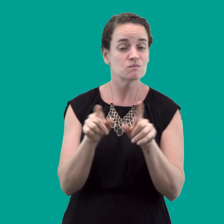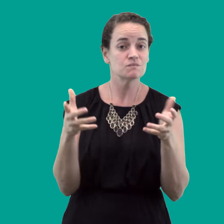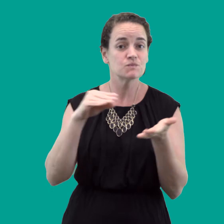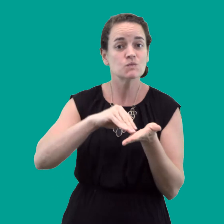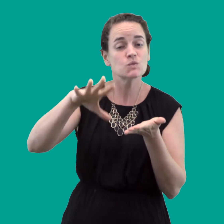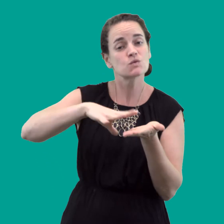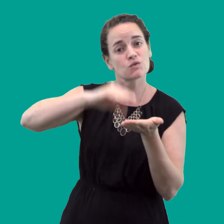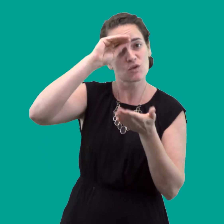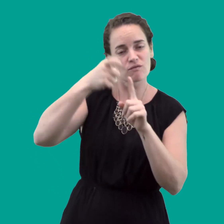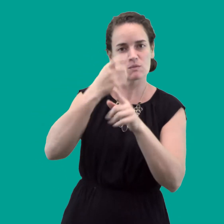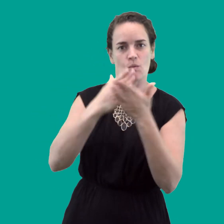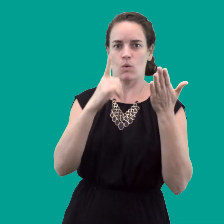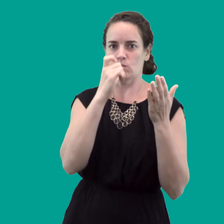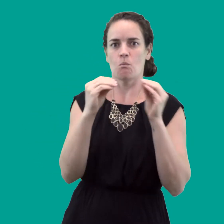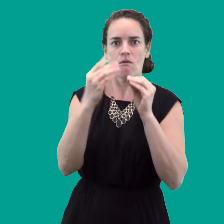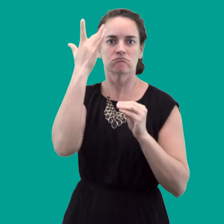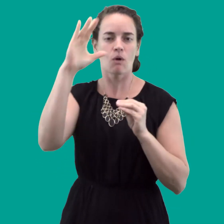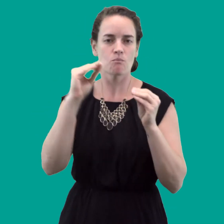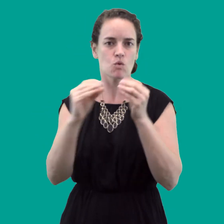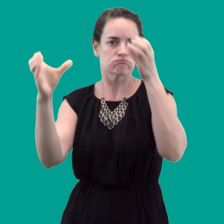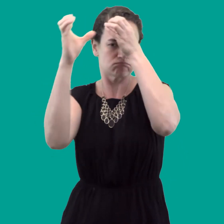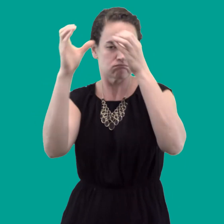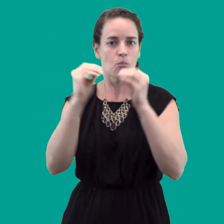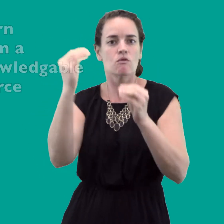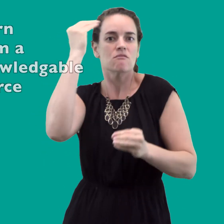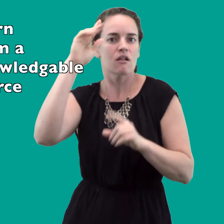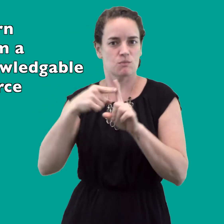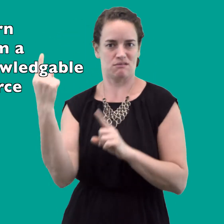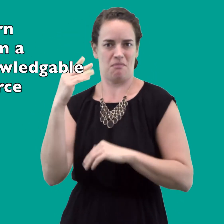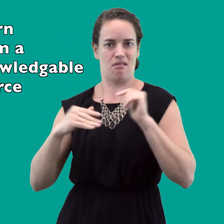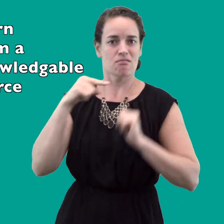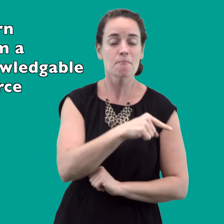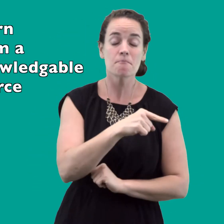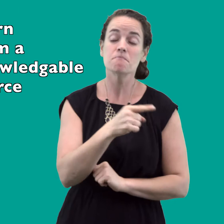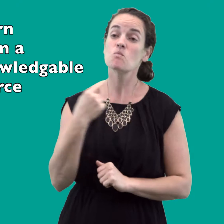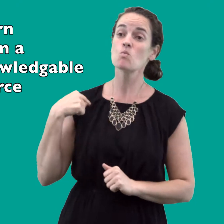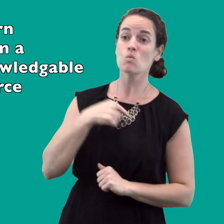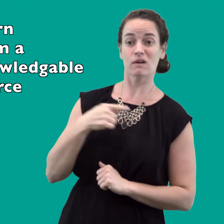Also, students learn from a more knowledgeable other.